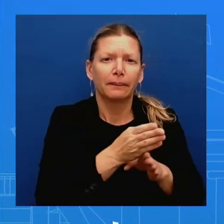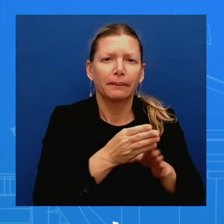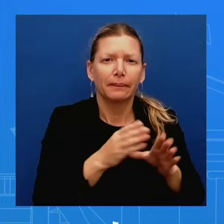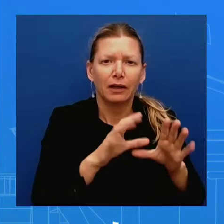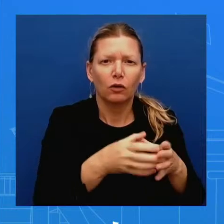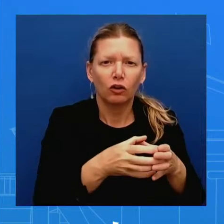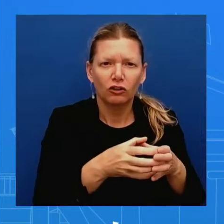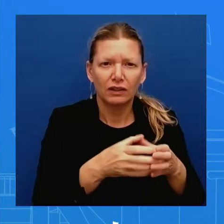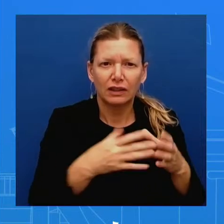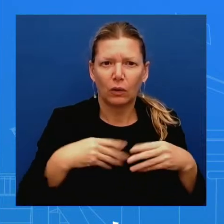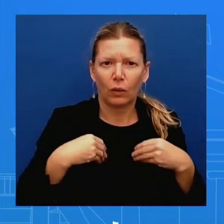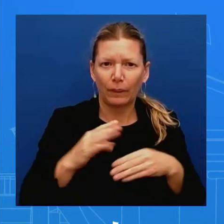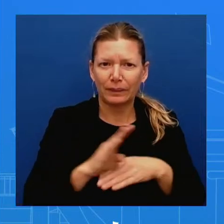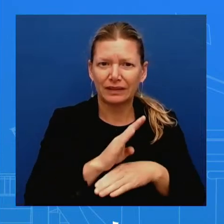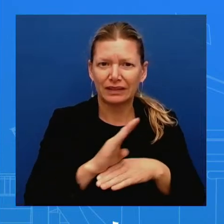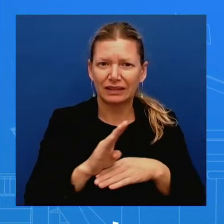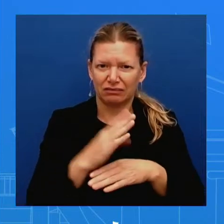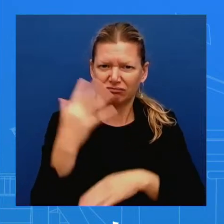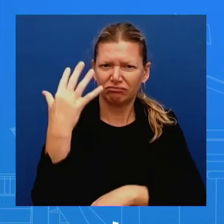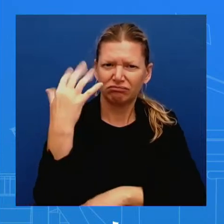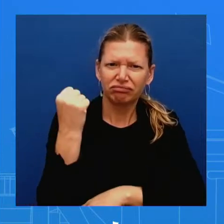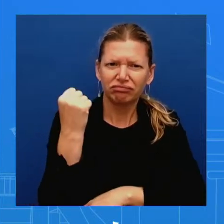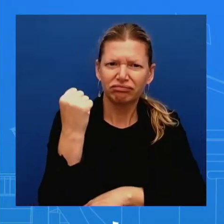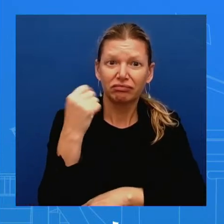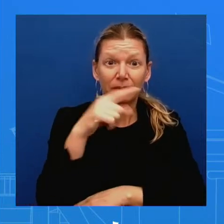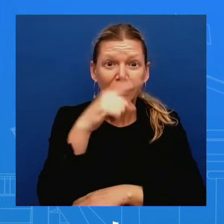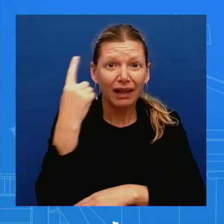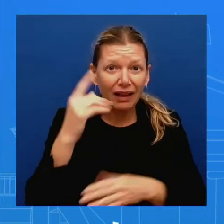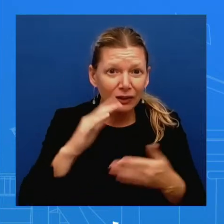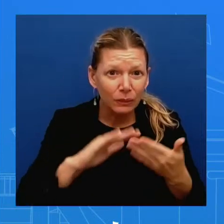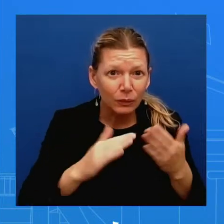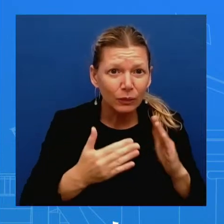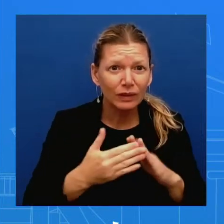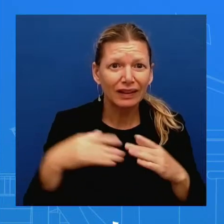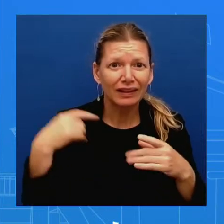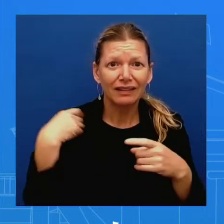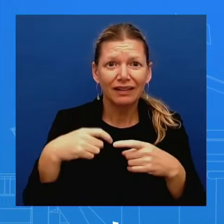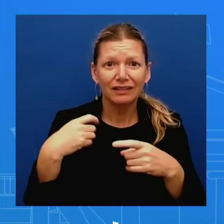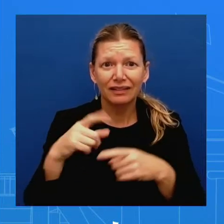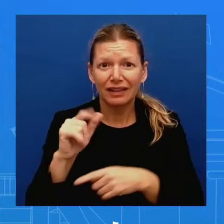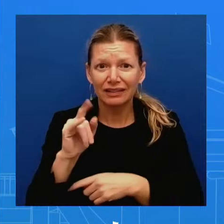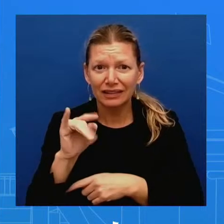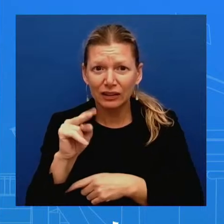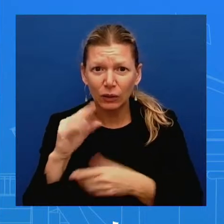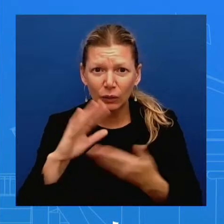So, he's not stepping back on his commitment to equity and continues to lean in and expects his administration to do the same.